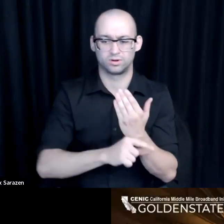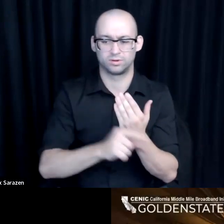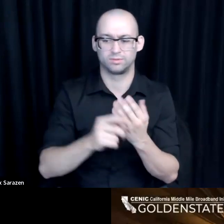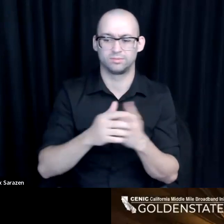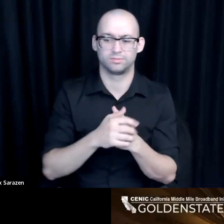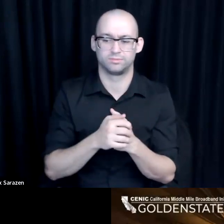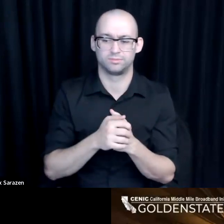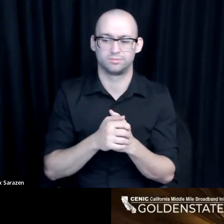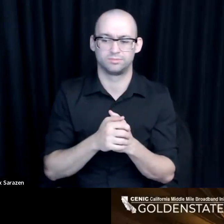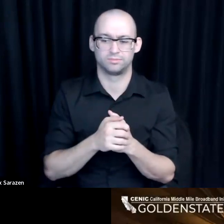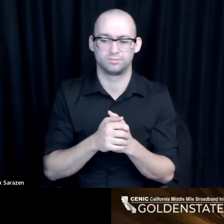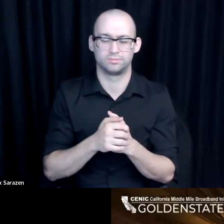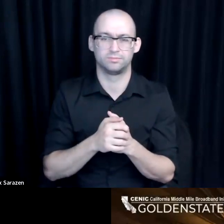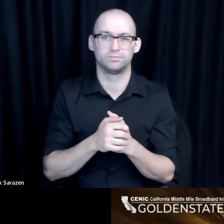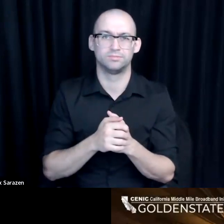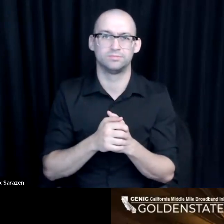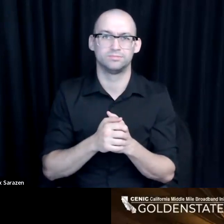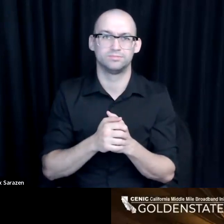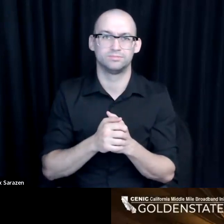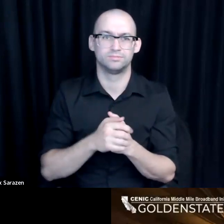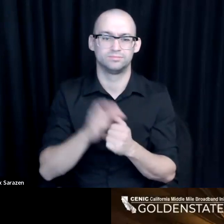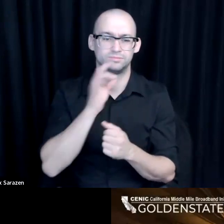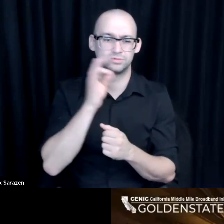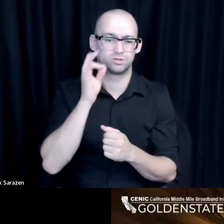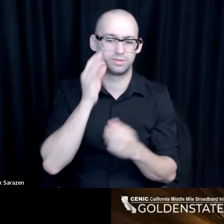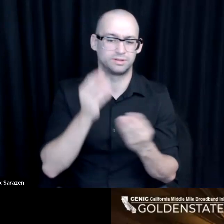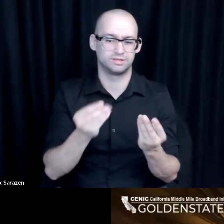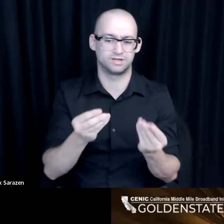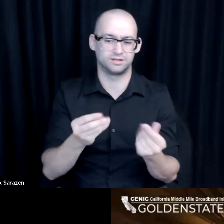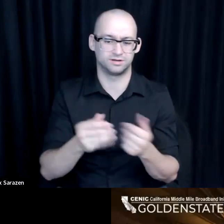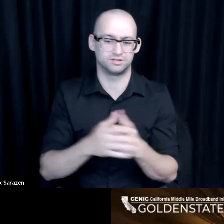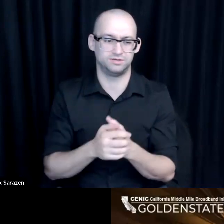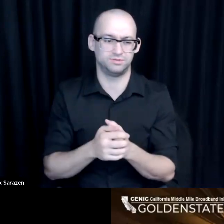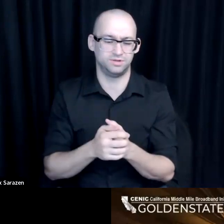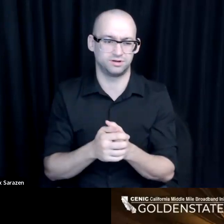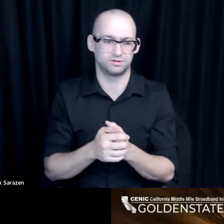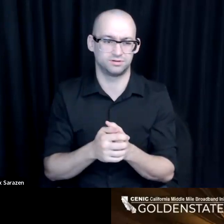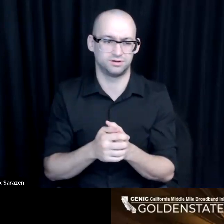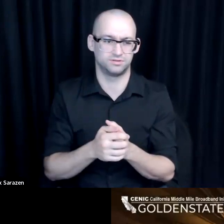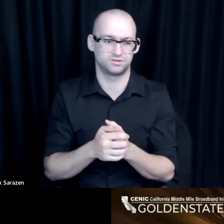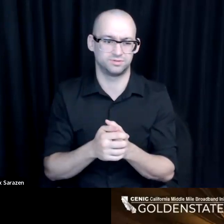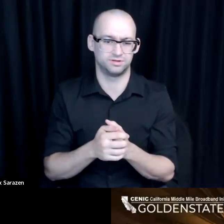to participating providers on Tribal lands. And something that is really important is you know,